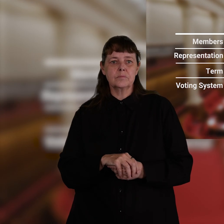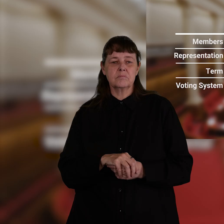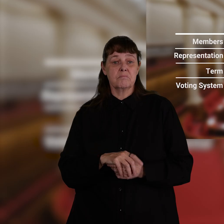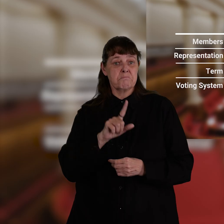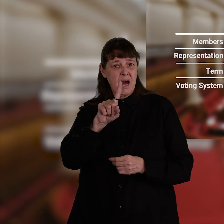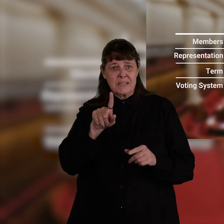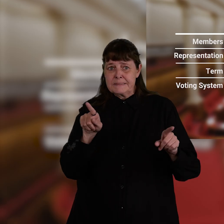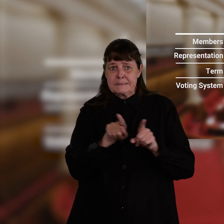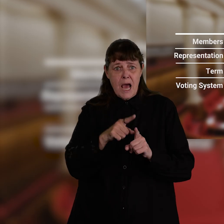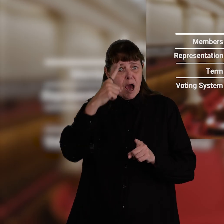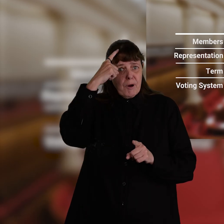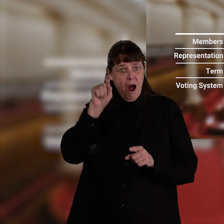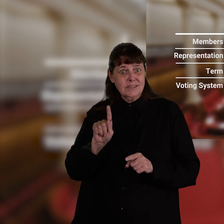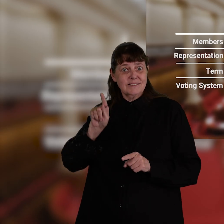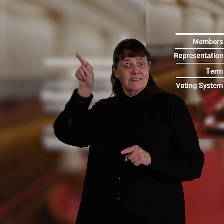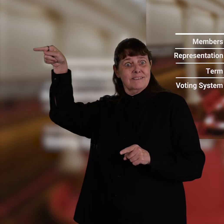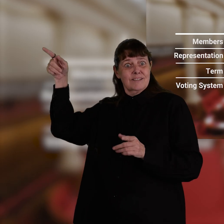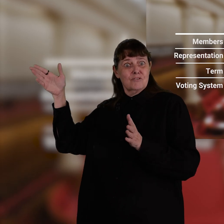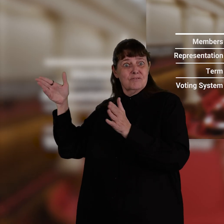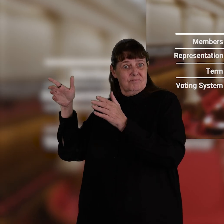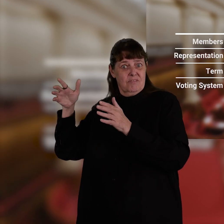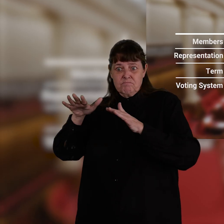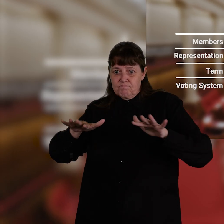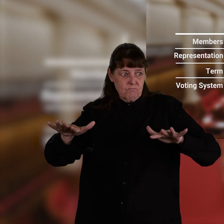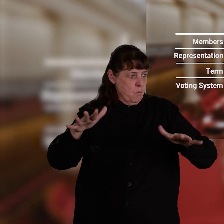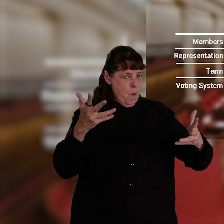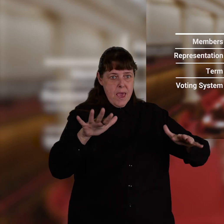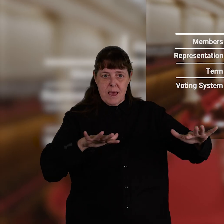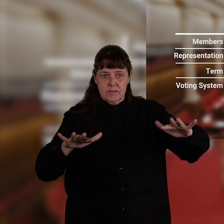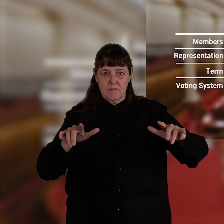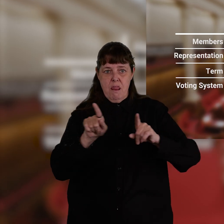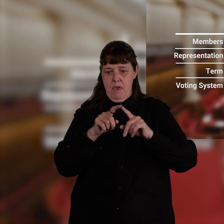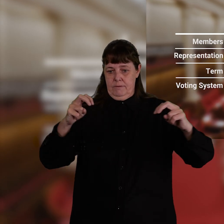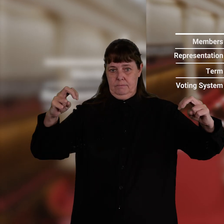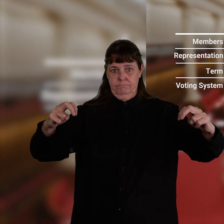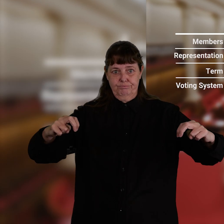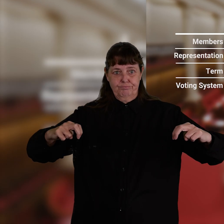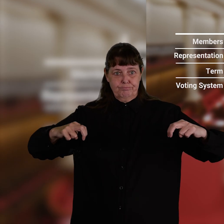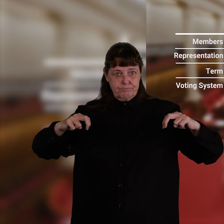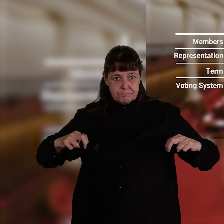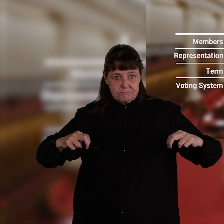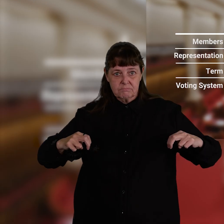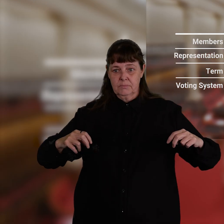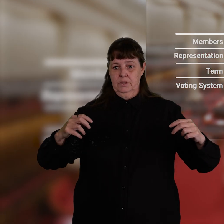They have different positions in the chamber but the theory of the layout is the same. We